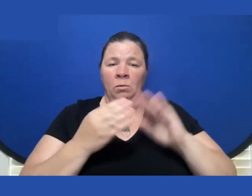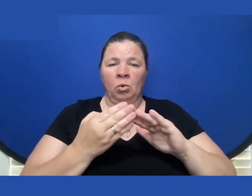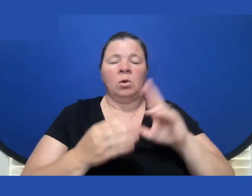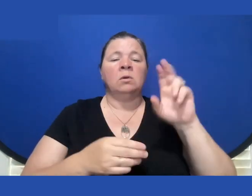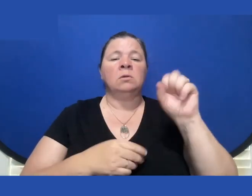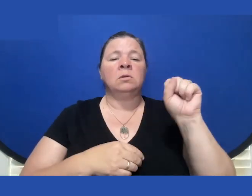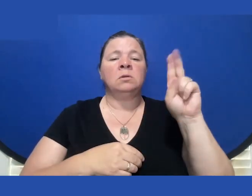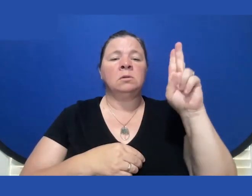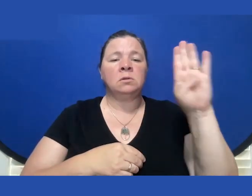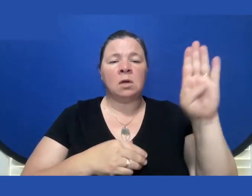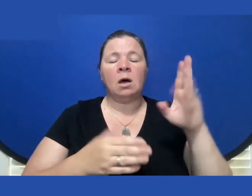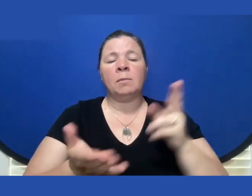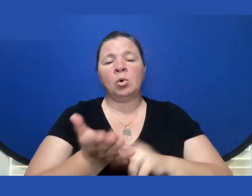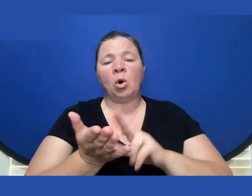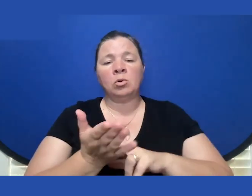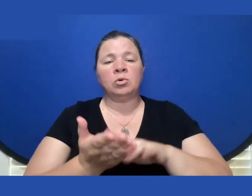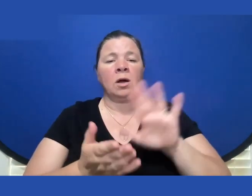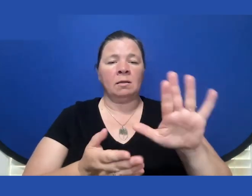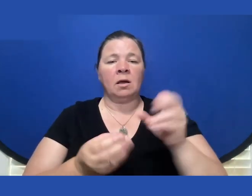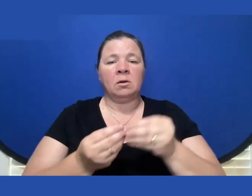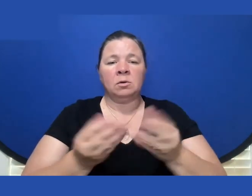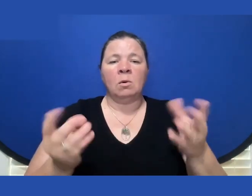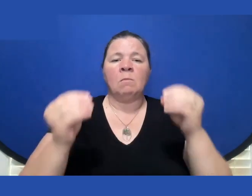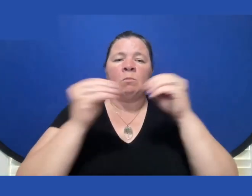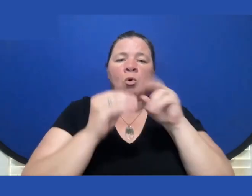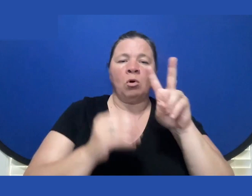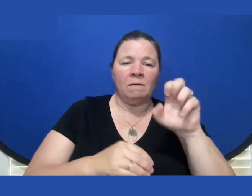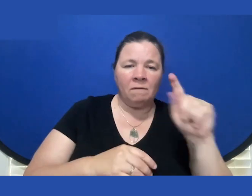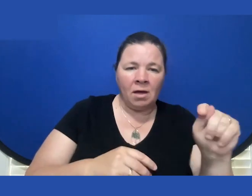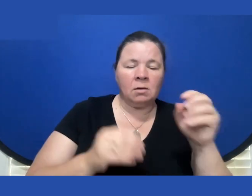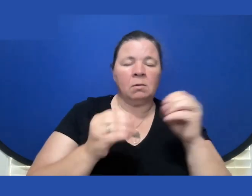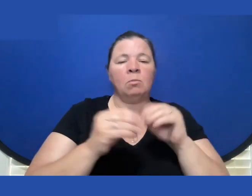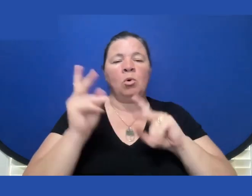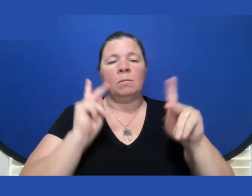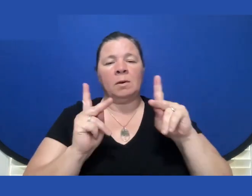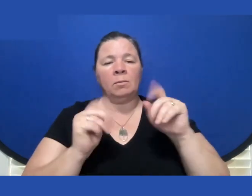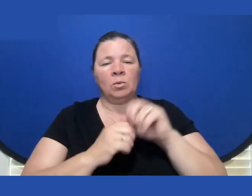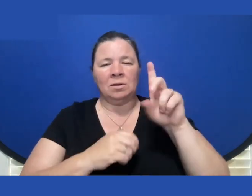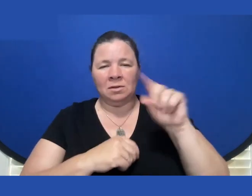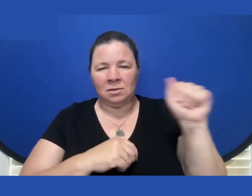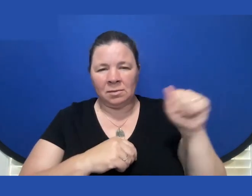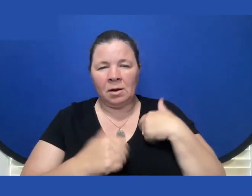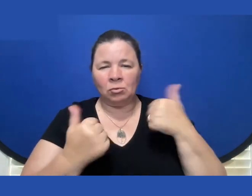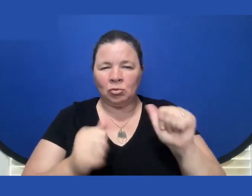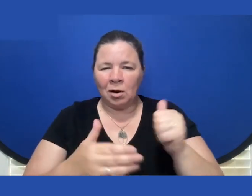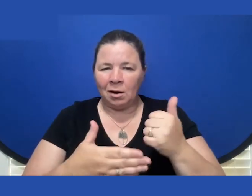you know, their supply chain becomes more Veterans, more people with disabilities. And so, I try to help them understand